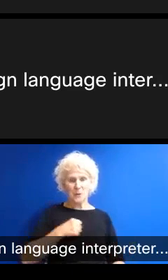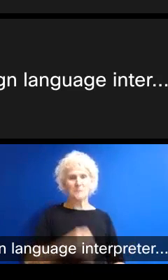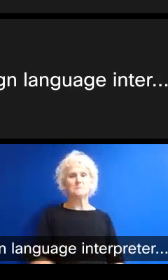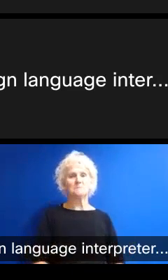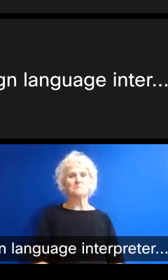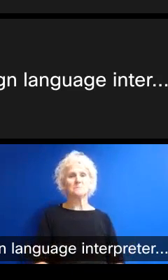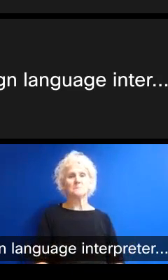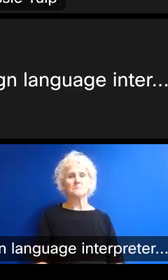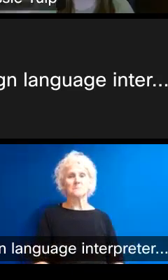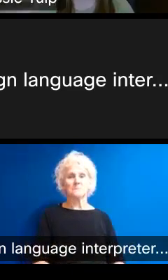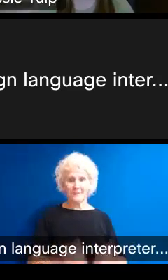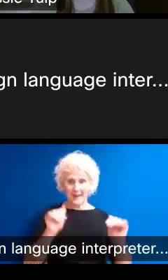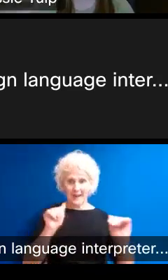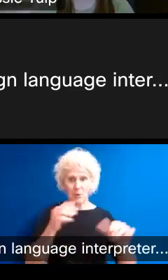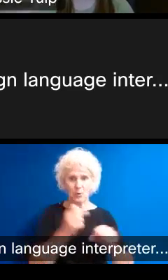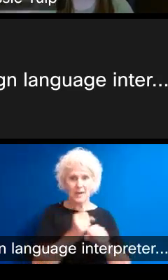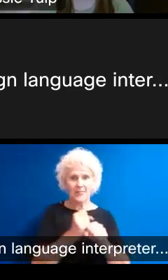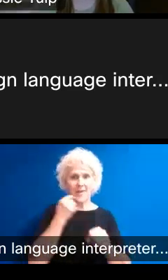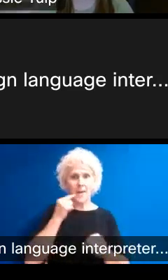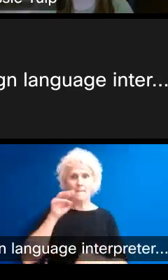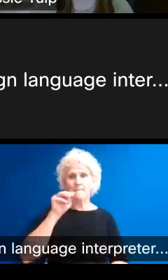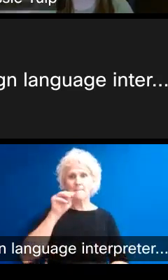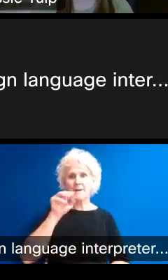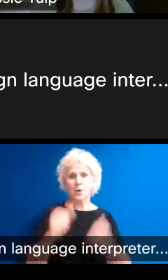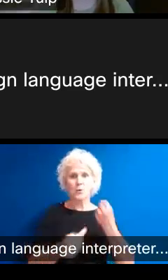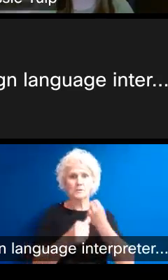[Cassie] To qualify for medical assistance a person needs to be certified disabled or